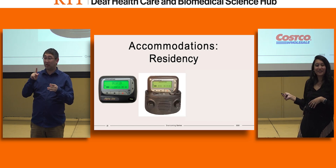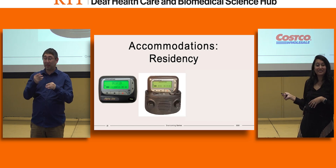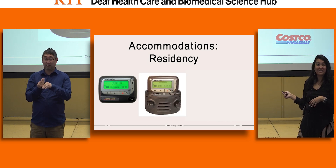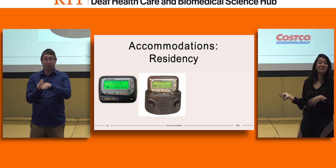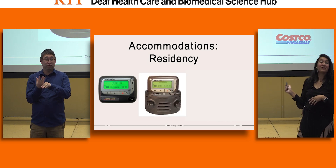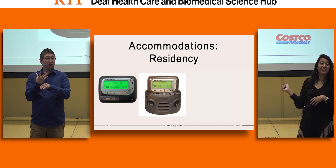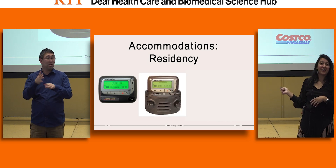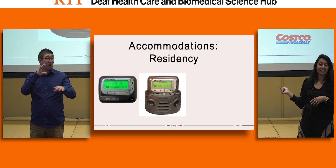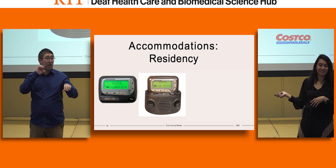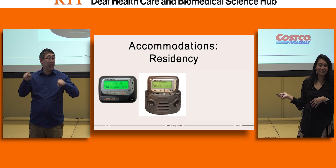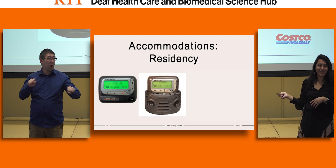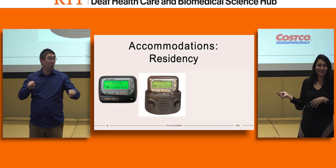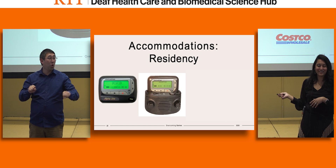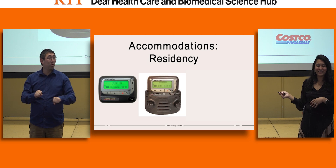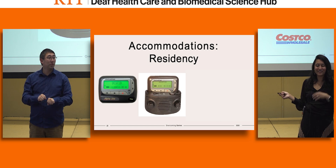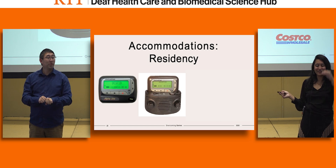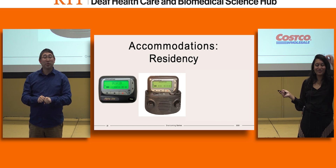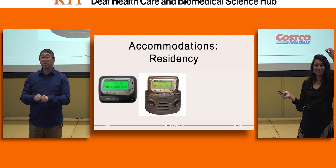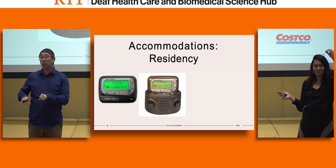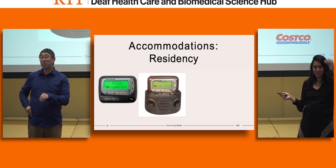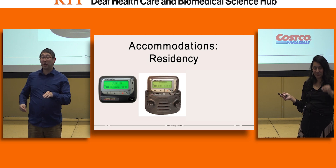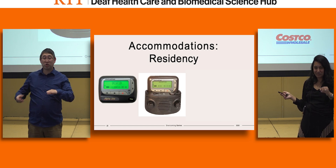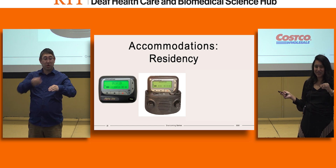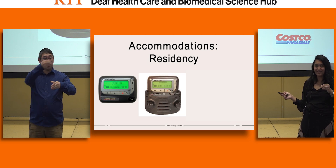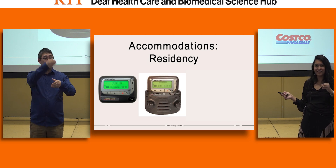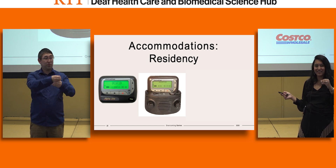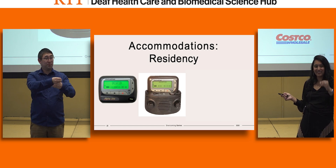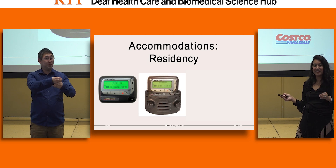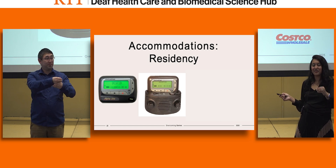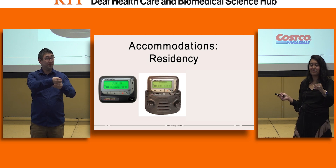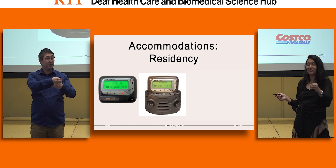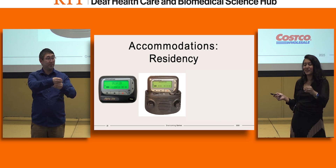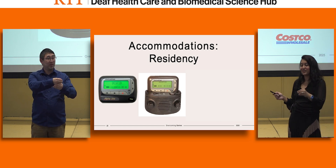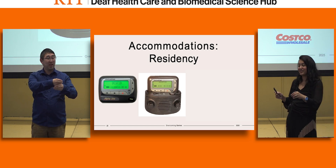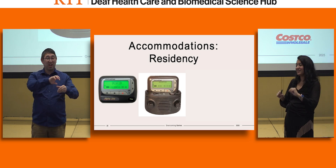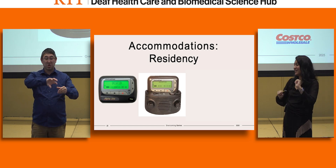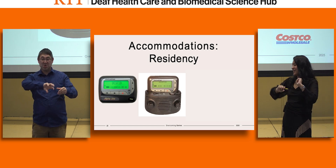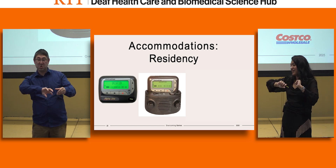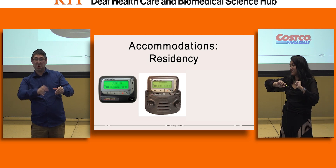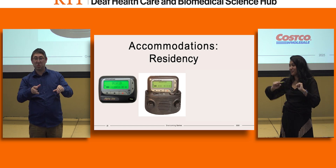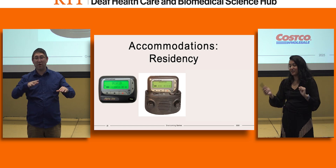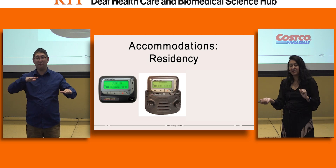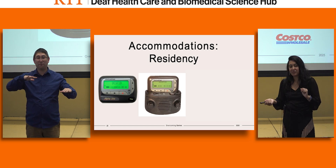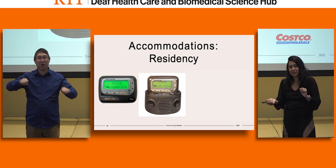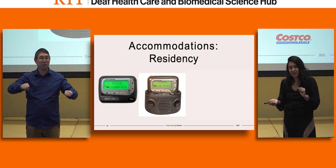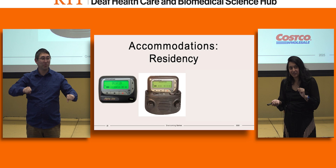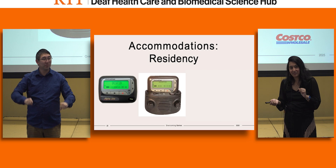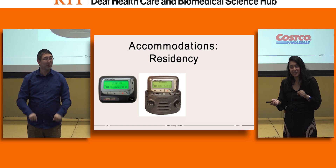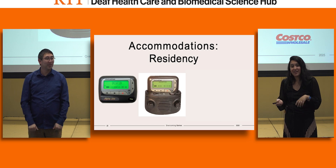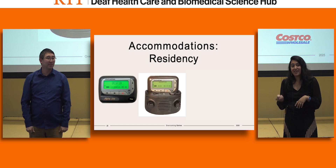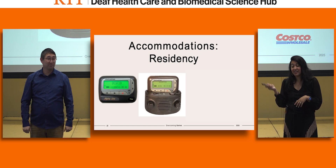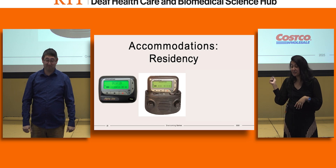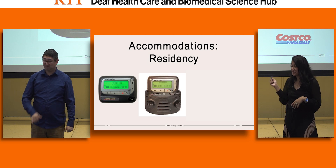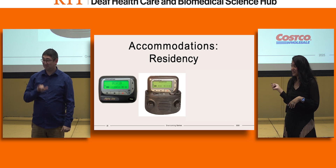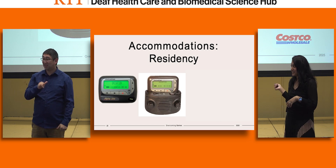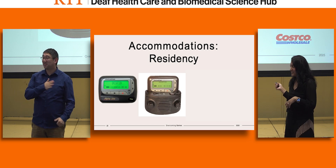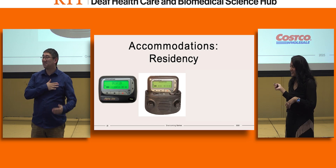that is an amplification device, and so, you can put the pager in the amplifier and crank up the volume. And that's what I did.